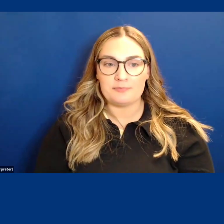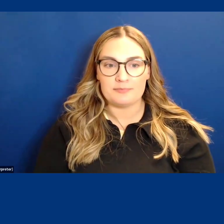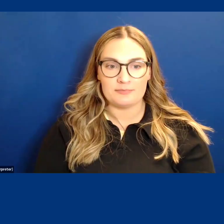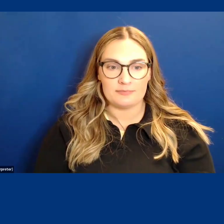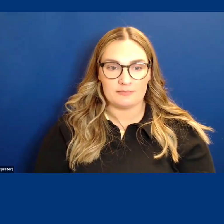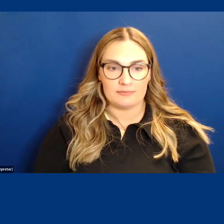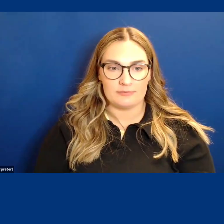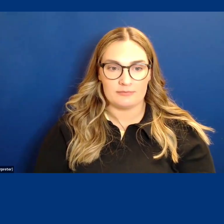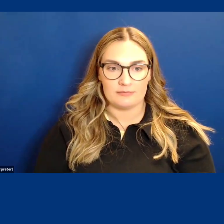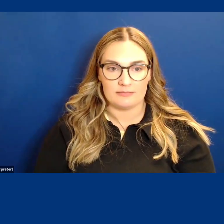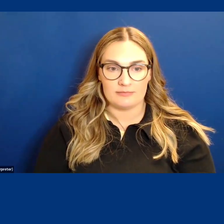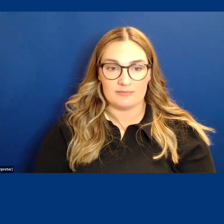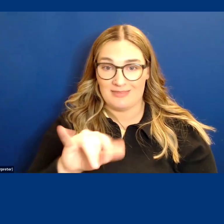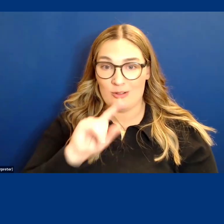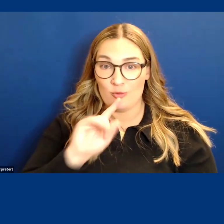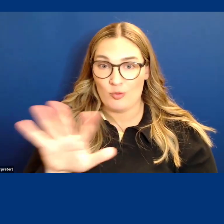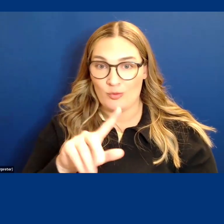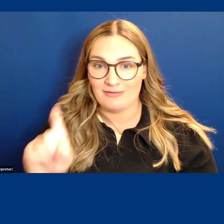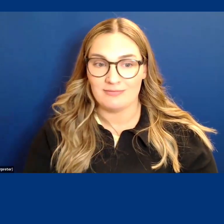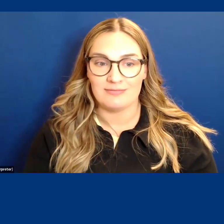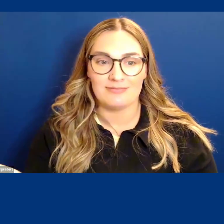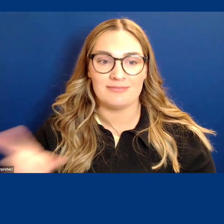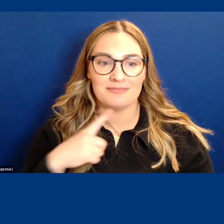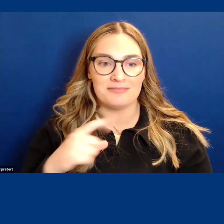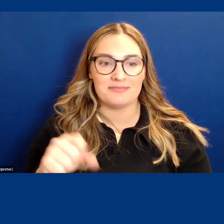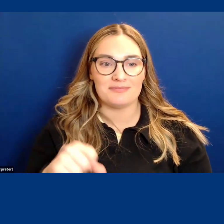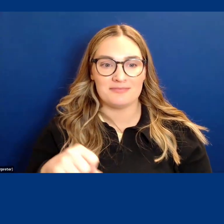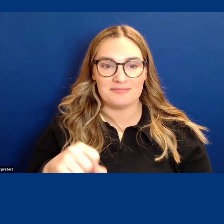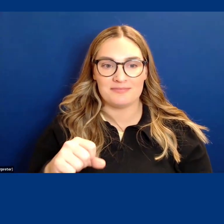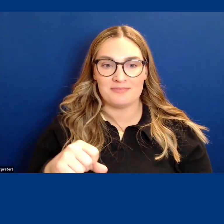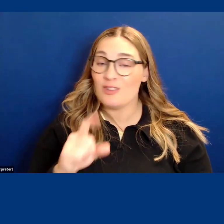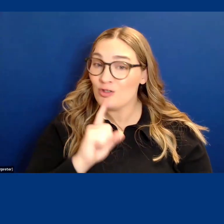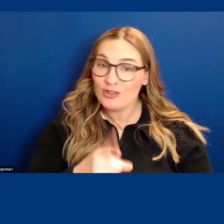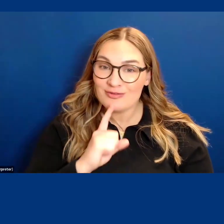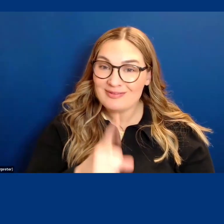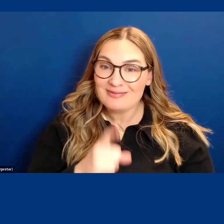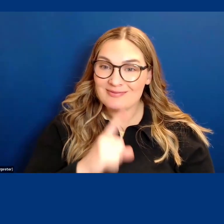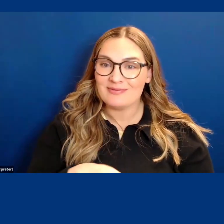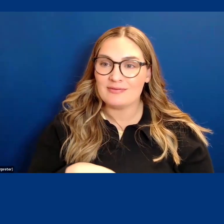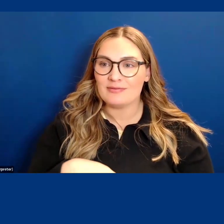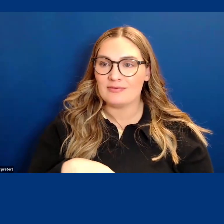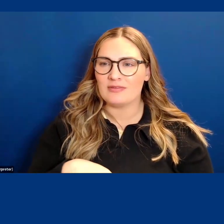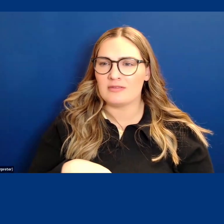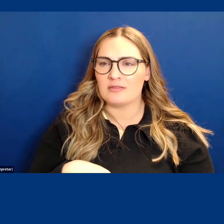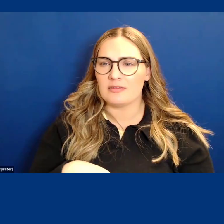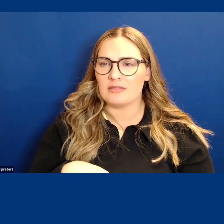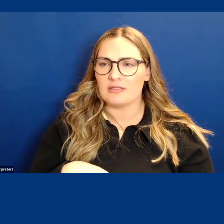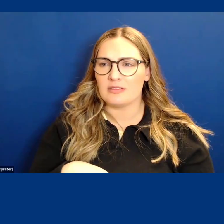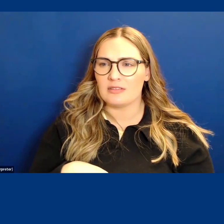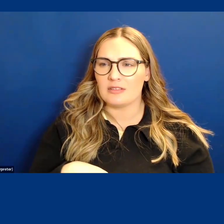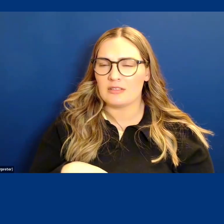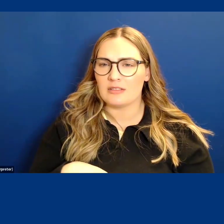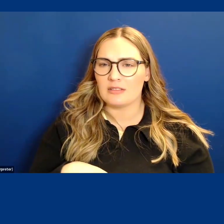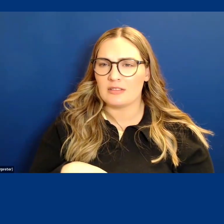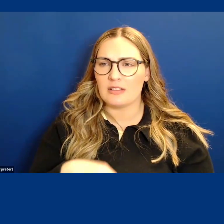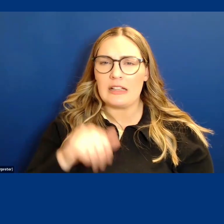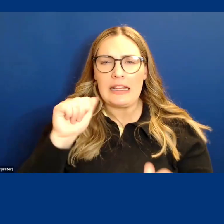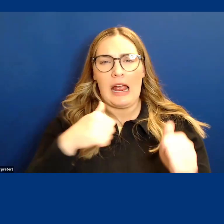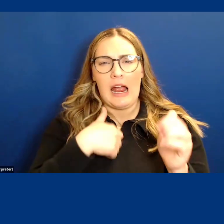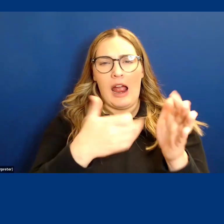does that answer your question? You're welcome. Sure, sure. Can I ask what your previous